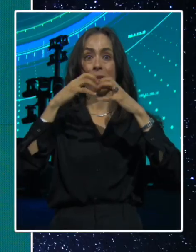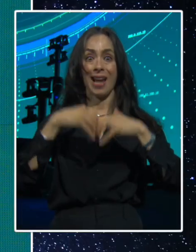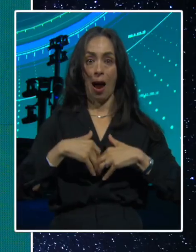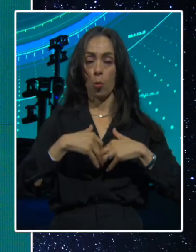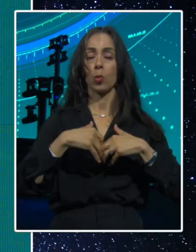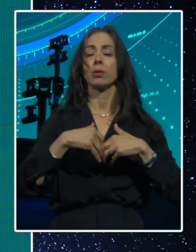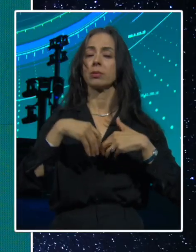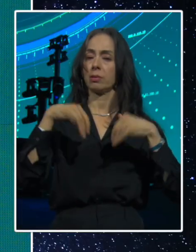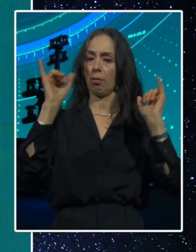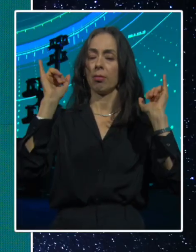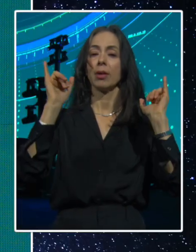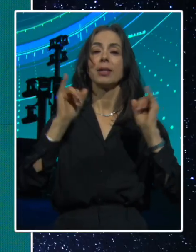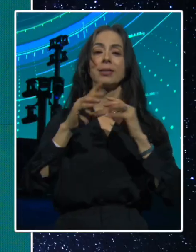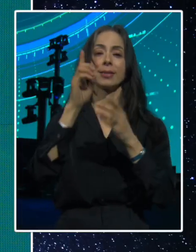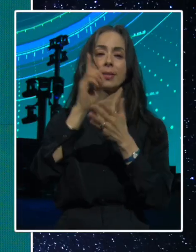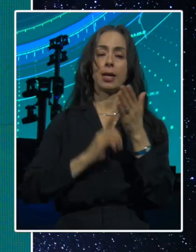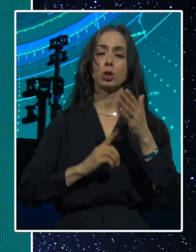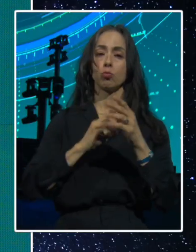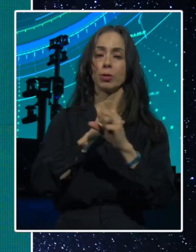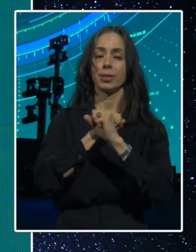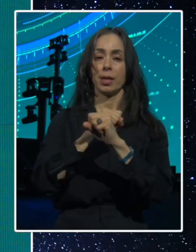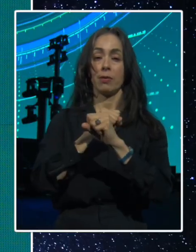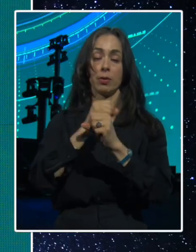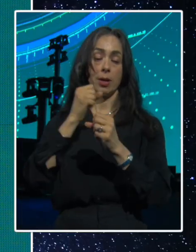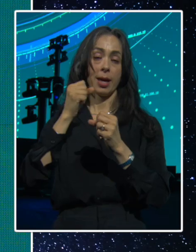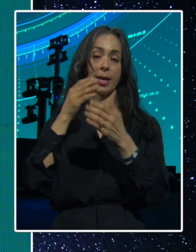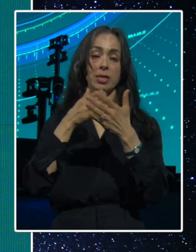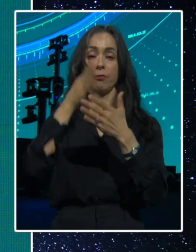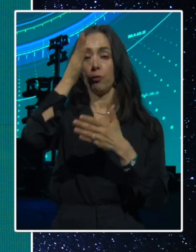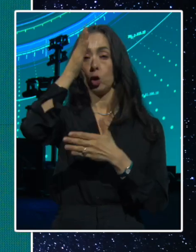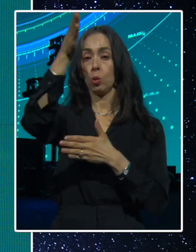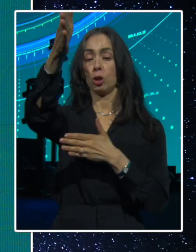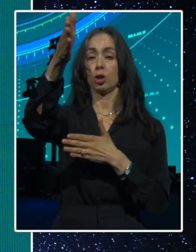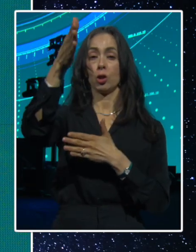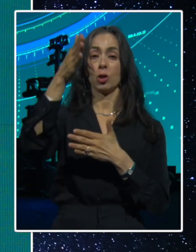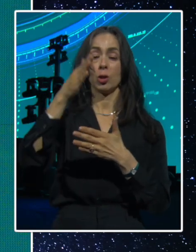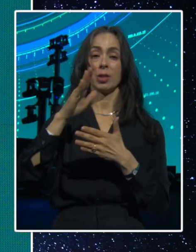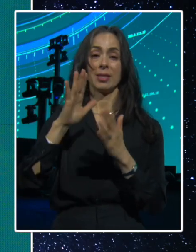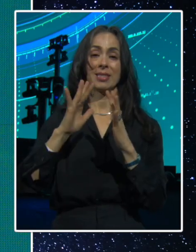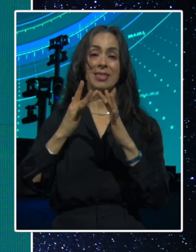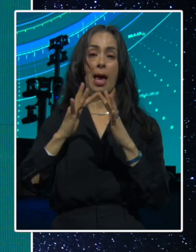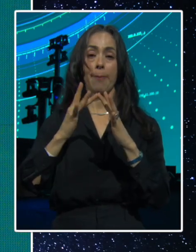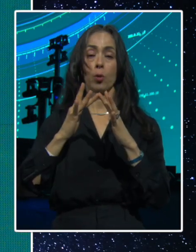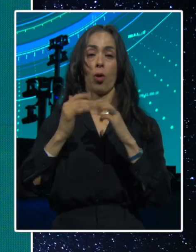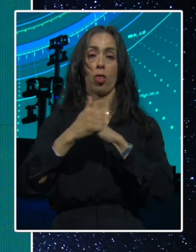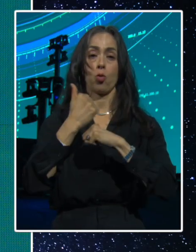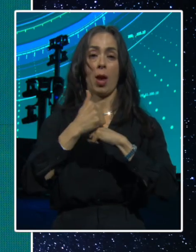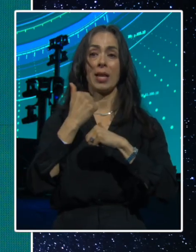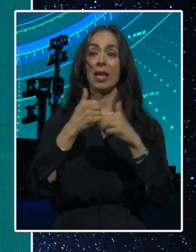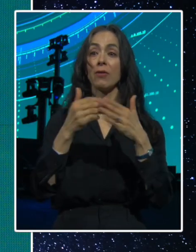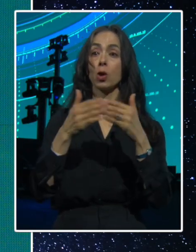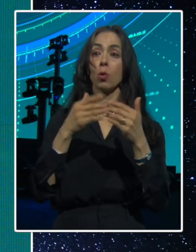And it is designed to help protect against future cyber threats, including those imposed by quantum computing,